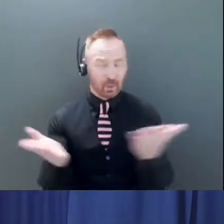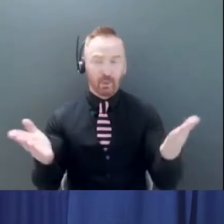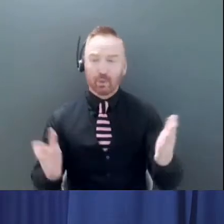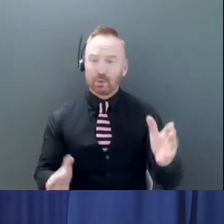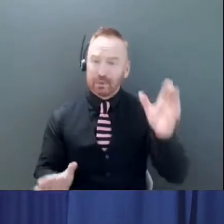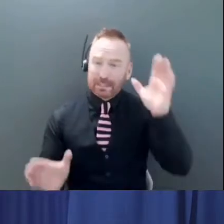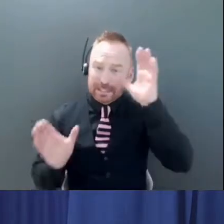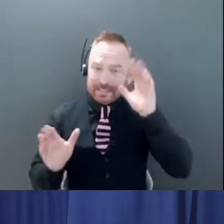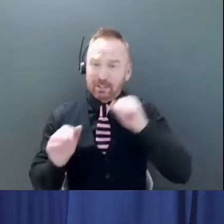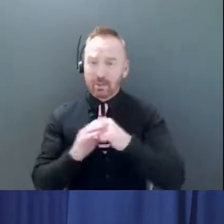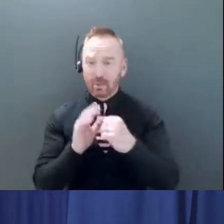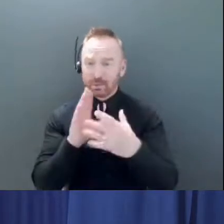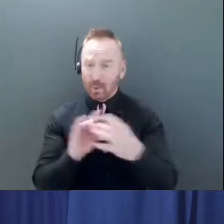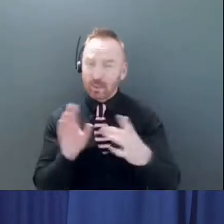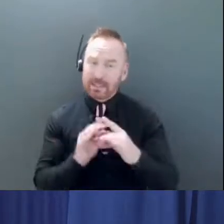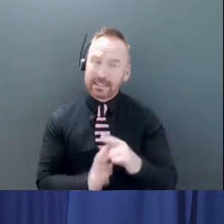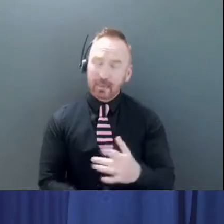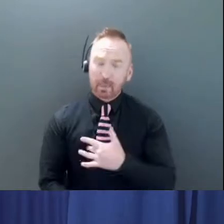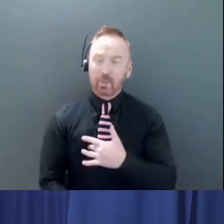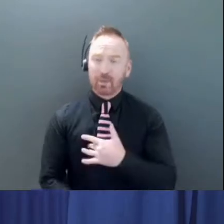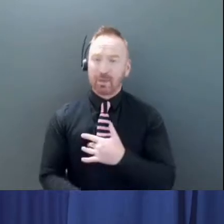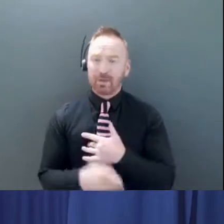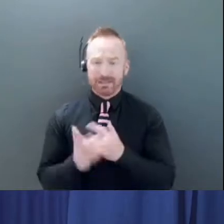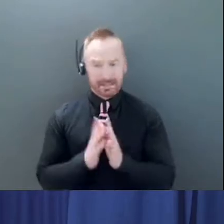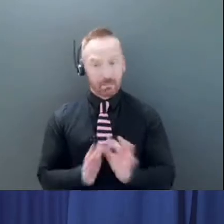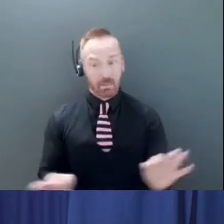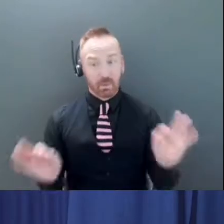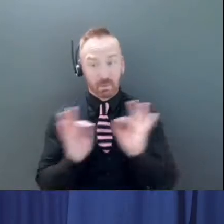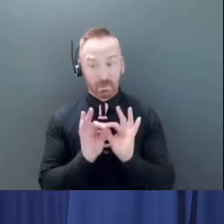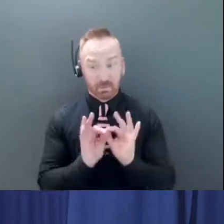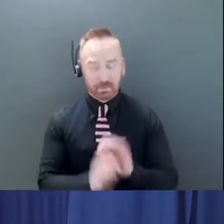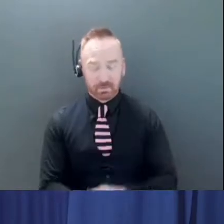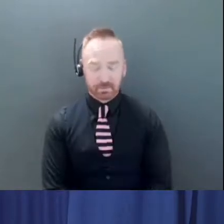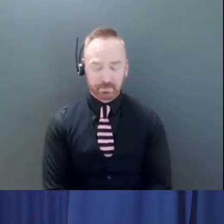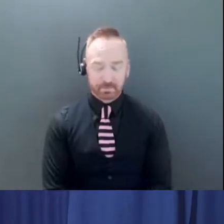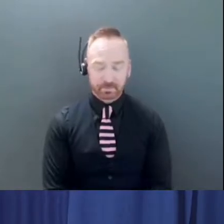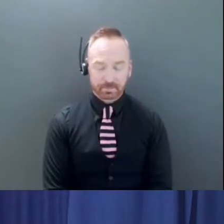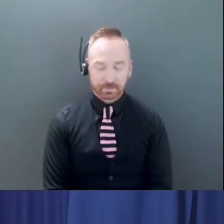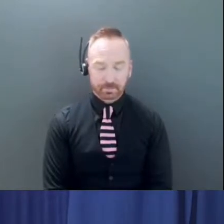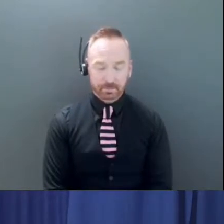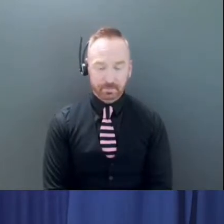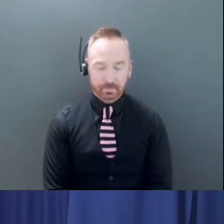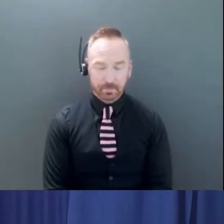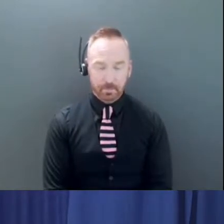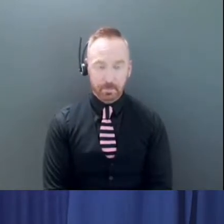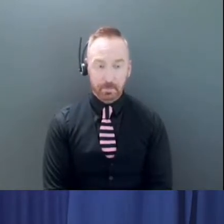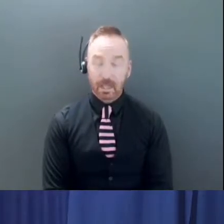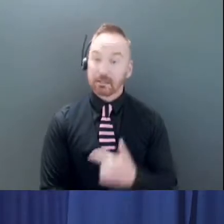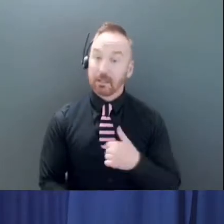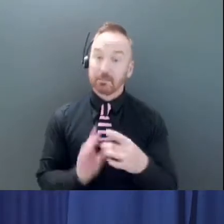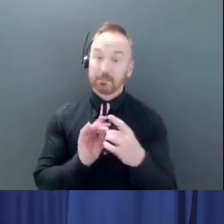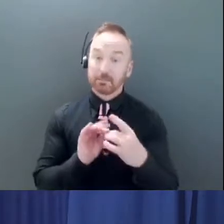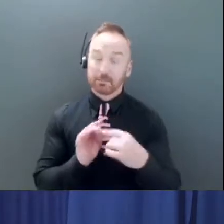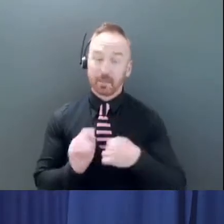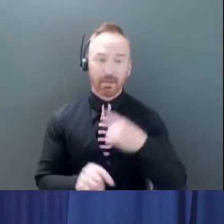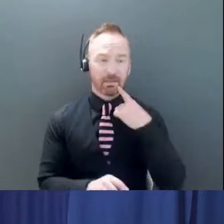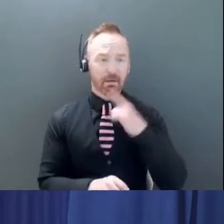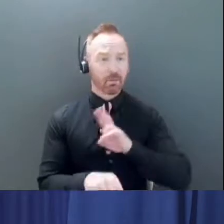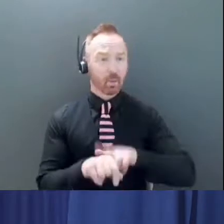heart because it is important. As I said of course vaccines